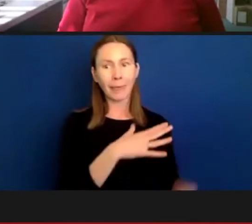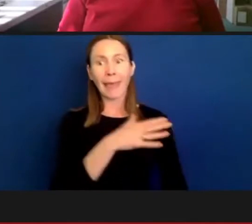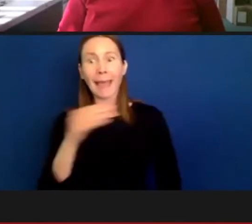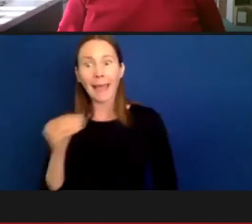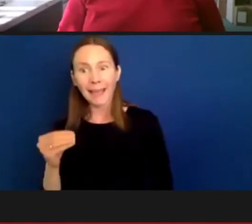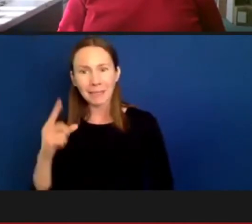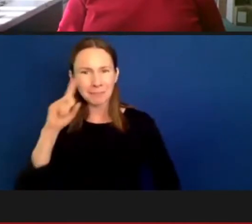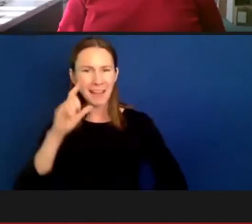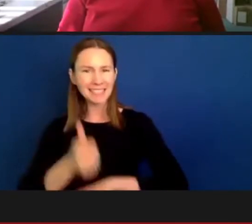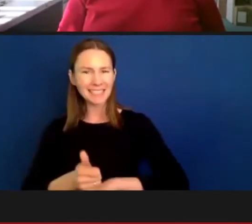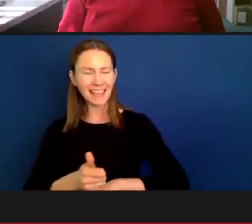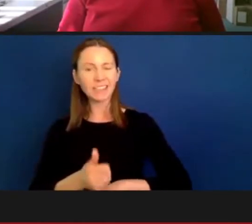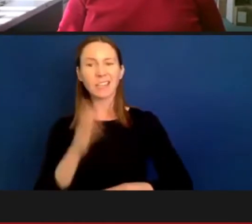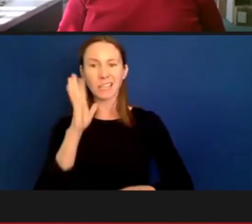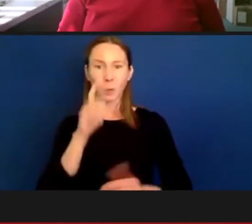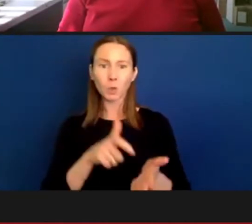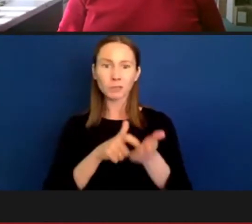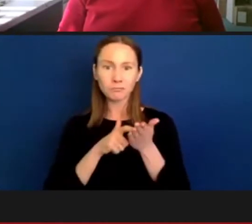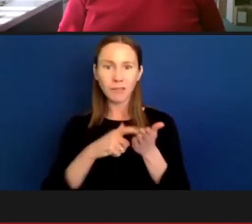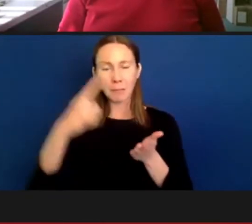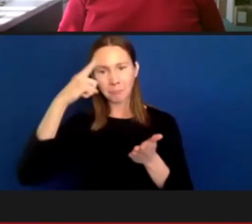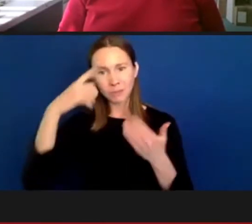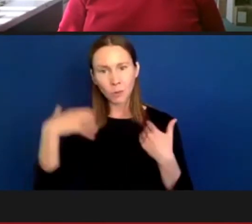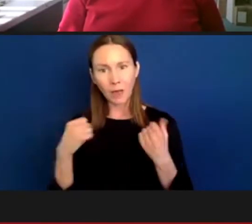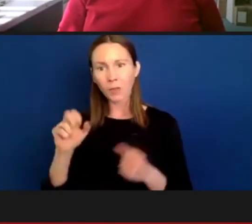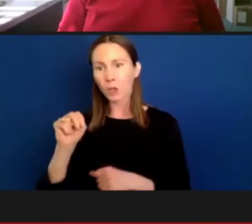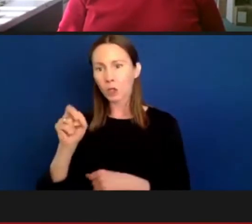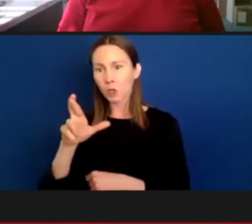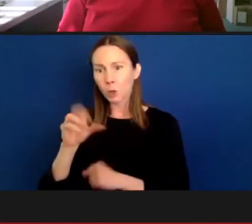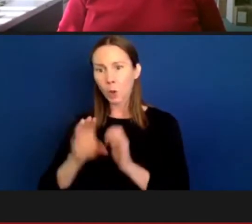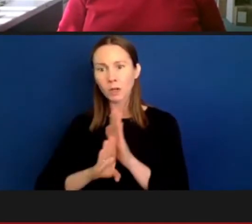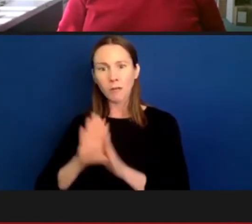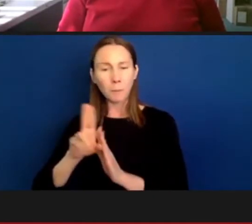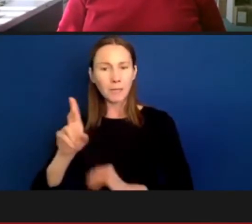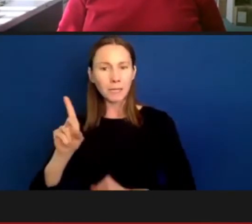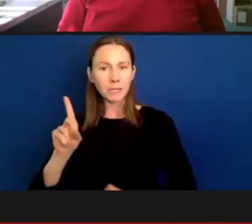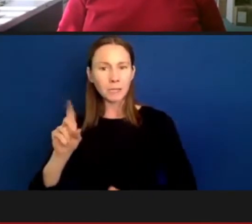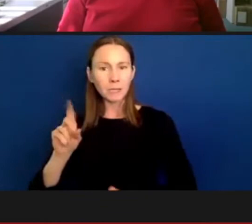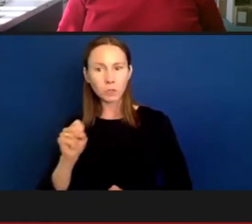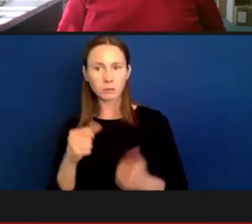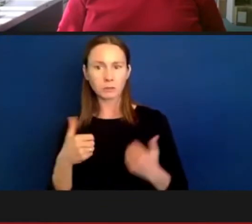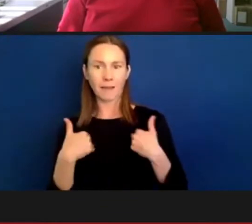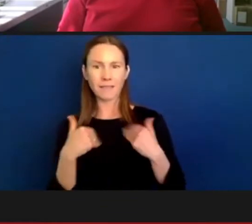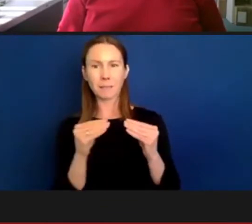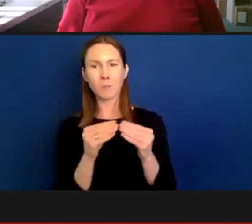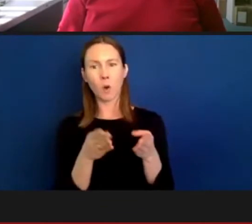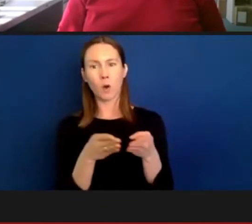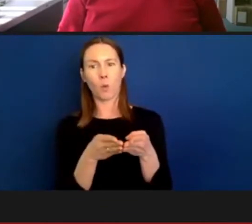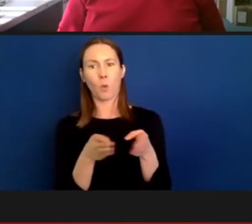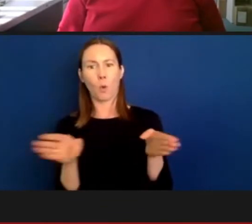It's going to take in mental health and neurodevelopmental disorders, both having a wider band and appreciation